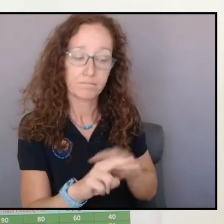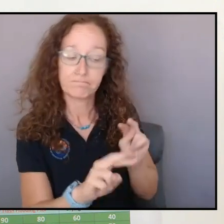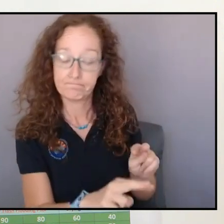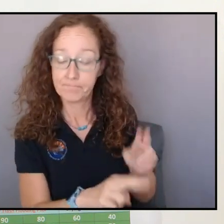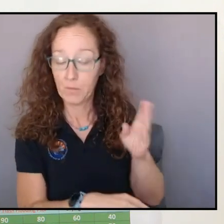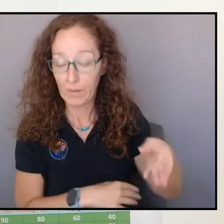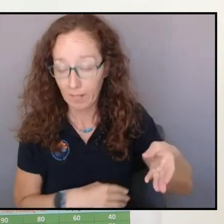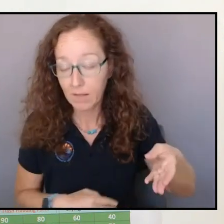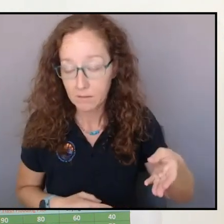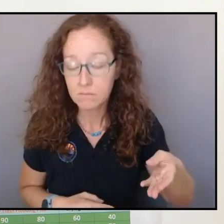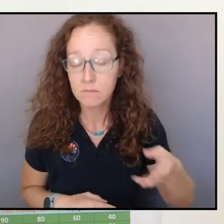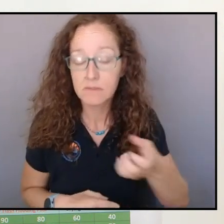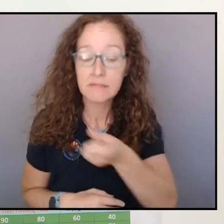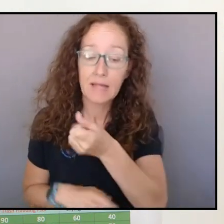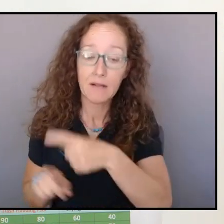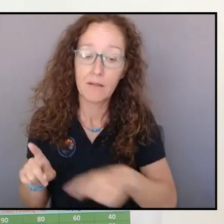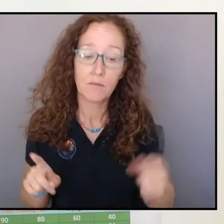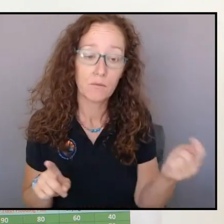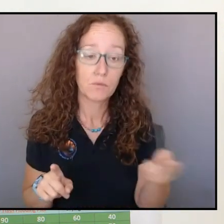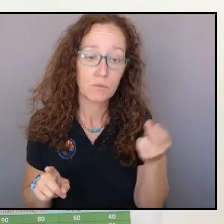Tuesday definitely in the high category for seeing those